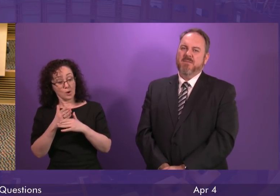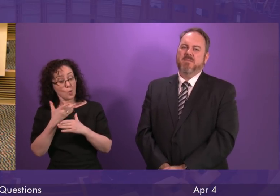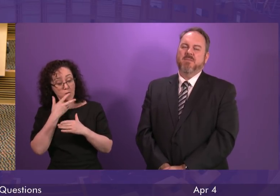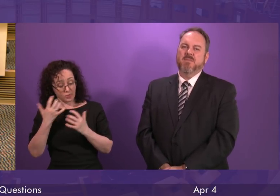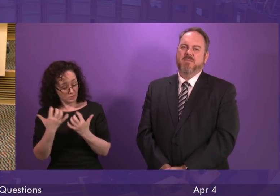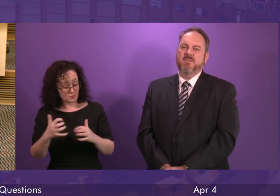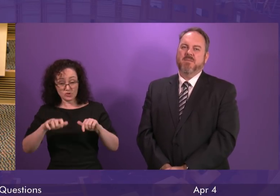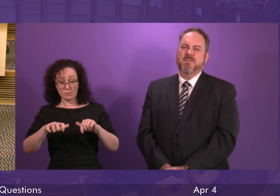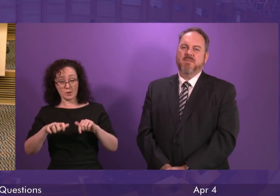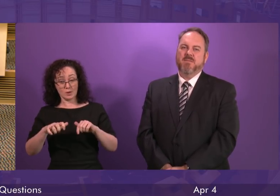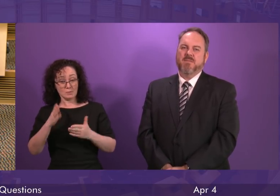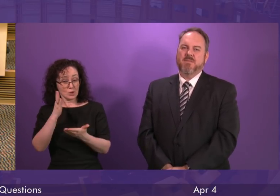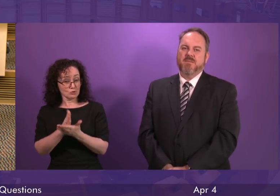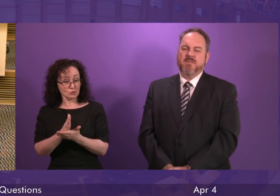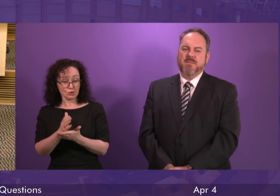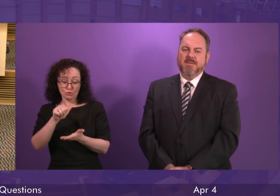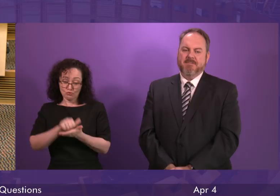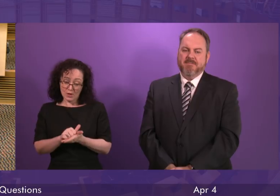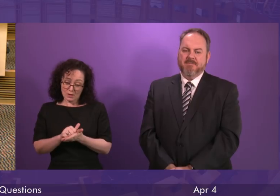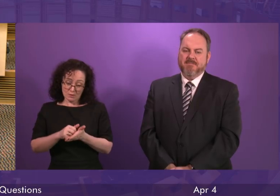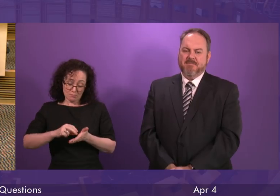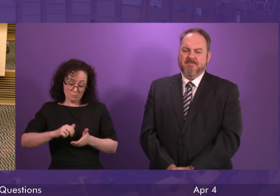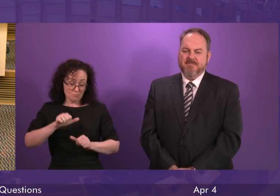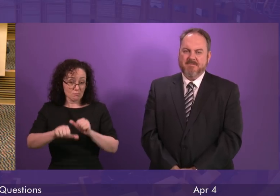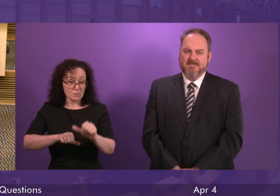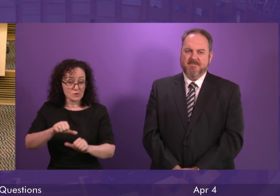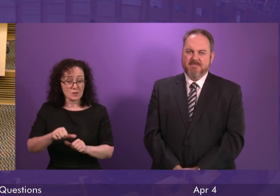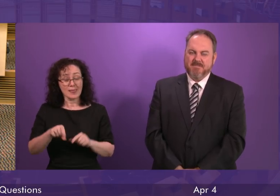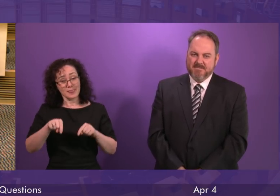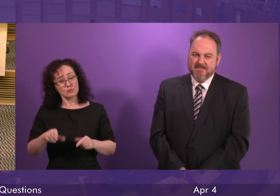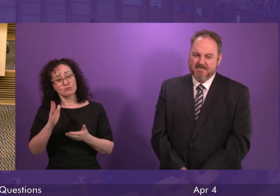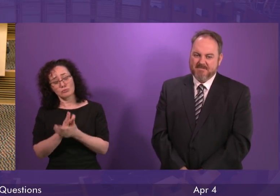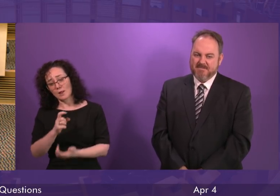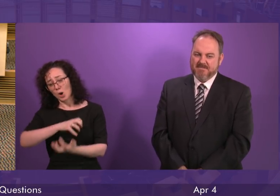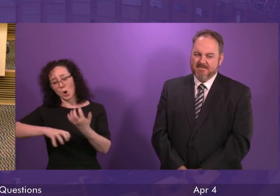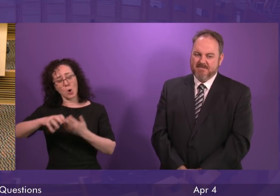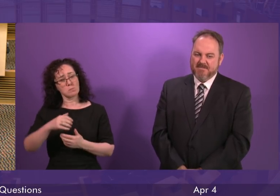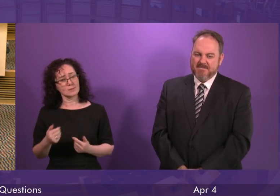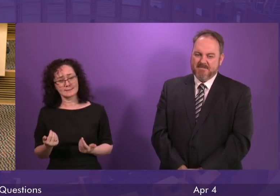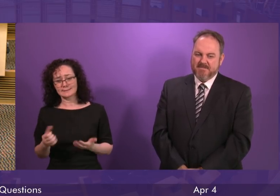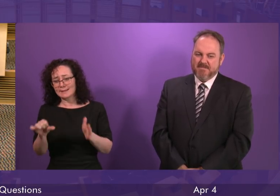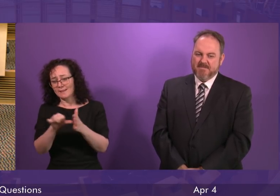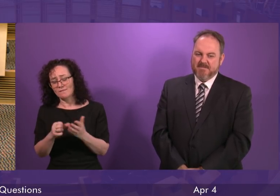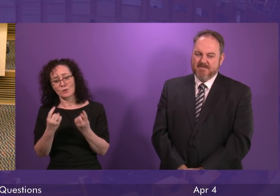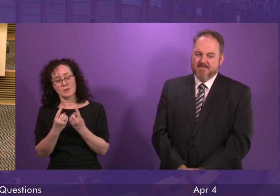to do the right things on what is a complex and challenging issue. As the member knows,